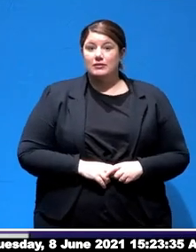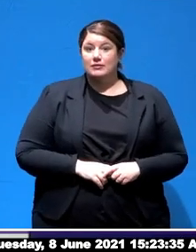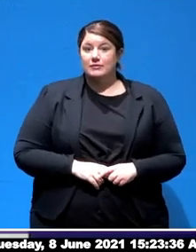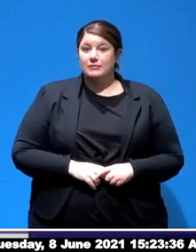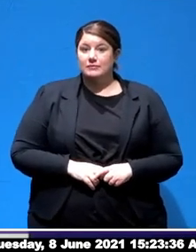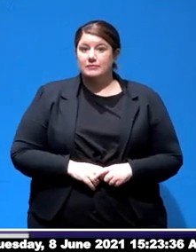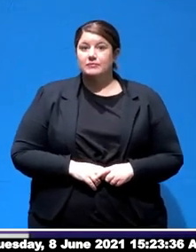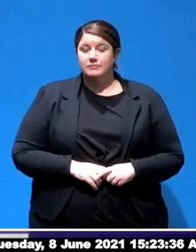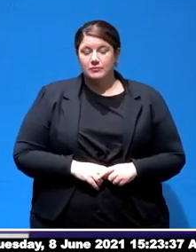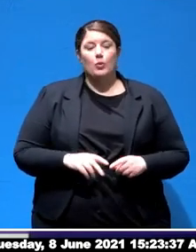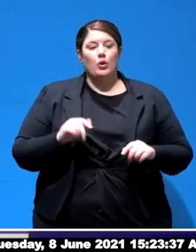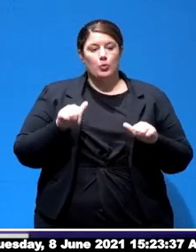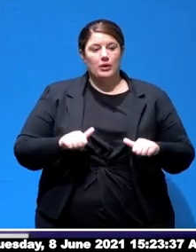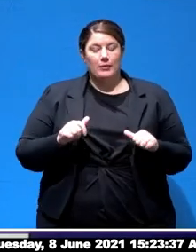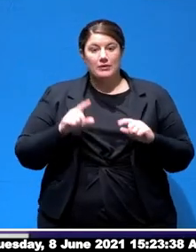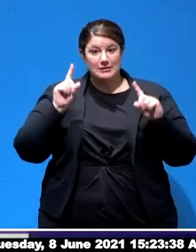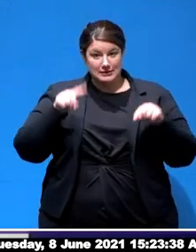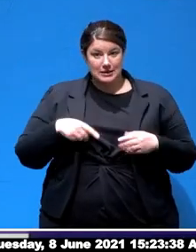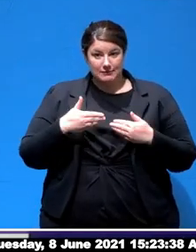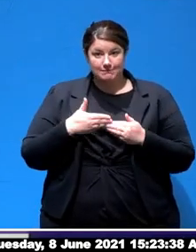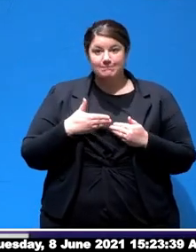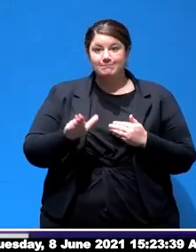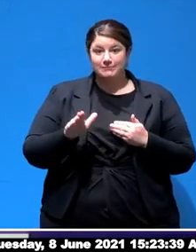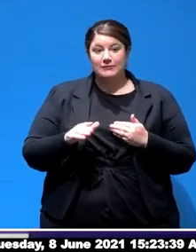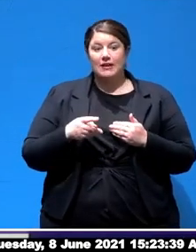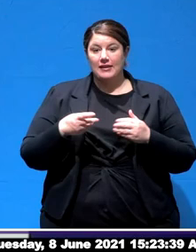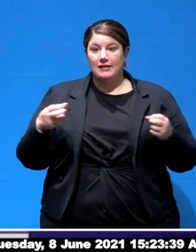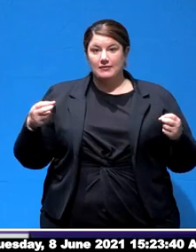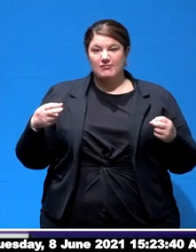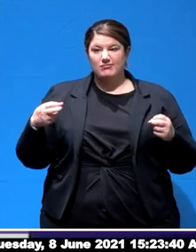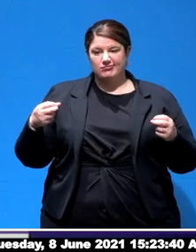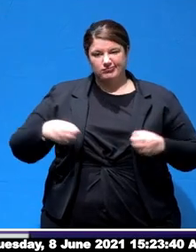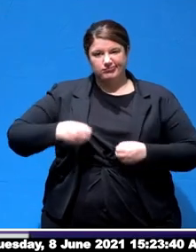We shall proceed on the assumption that it has recuperated and made a full recovery.